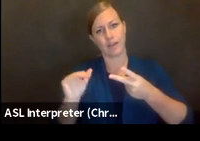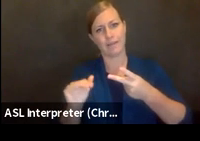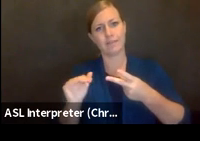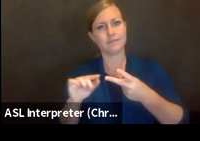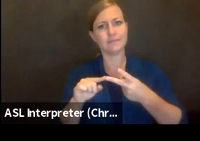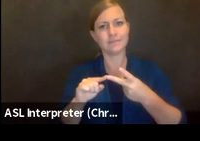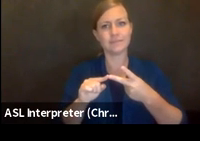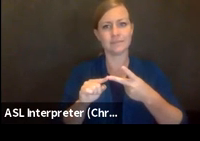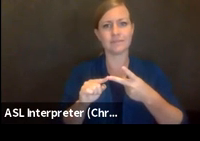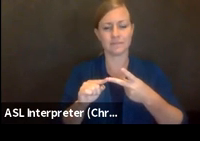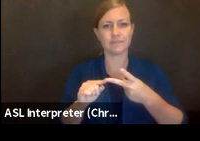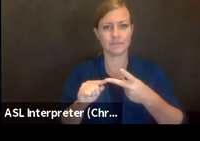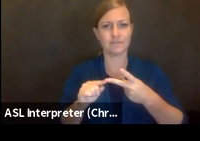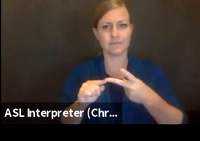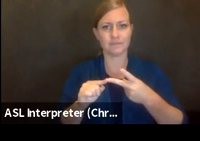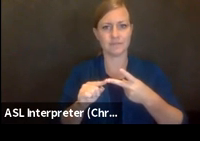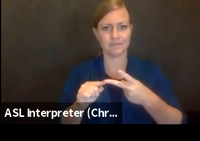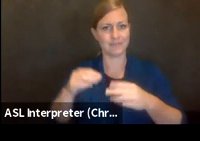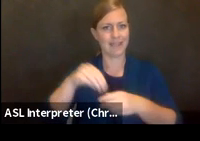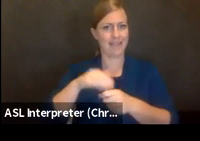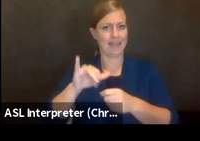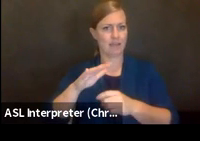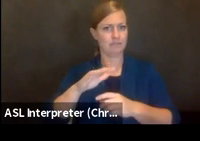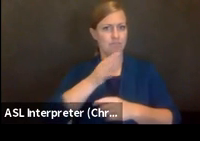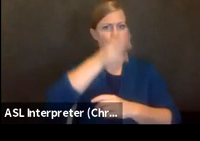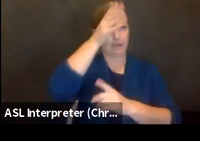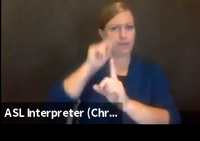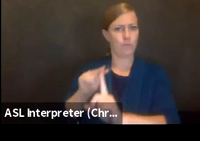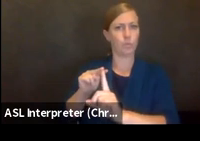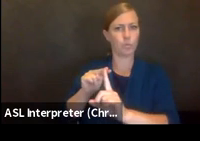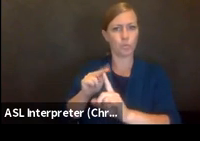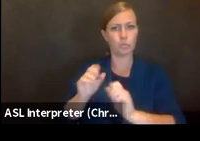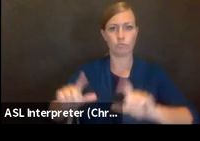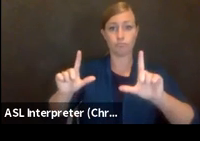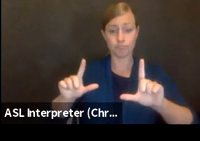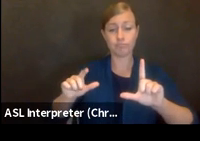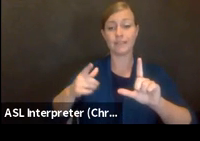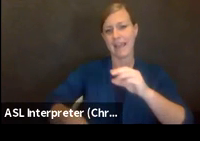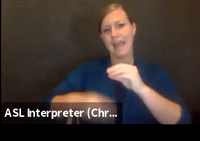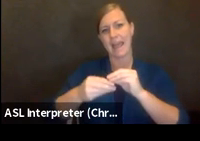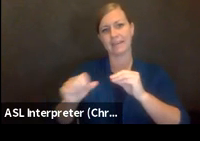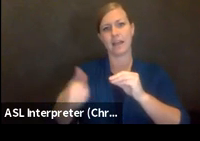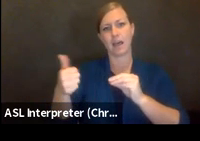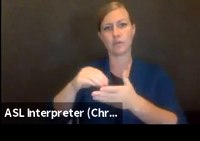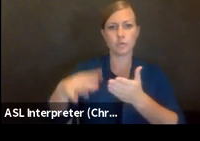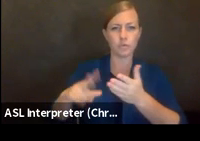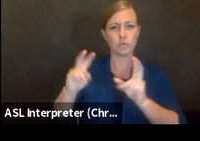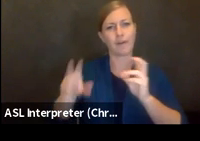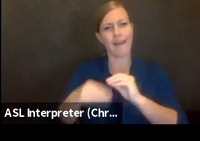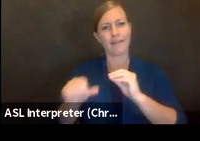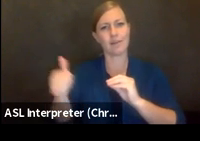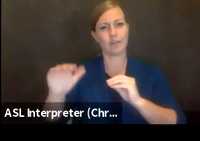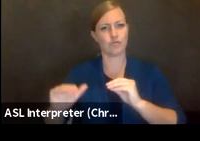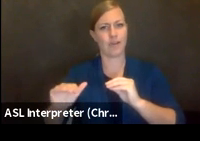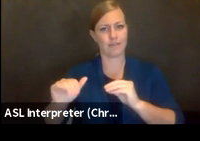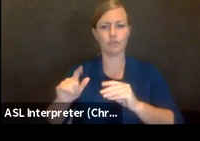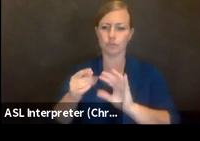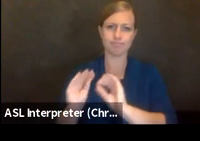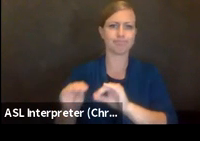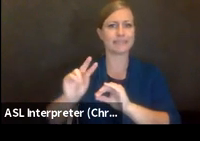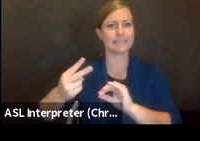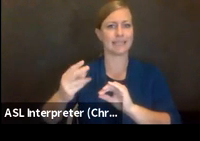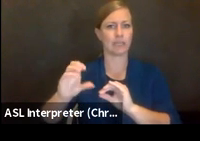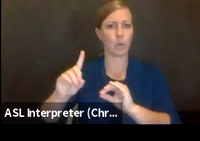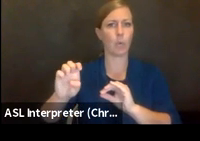ESD 189 - Amy Colburn: In their on their view. So once they click on add another student or add another child build this into that second access code and then they're good to go.